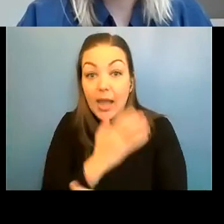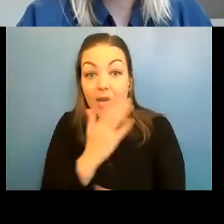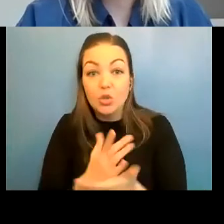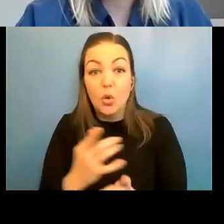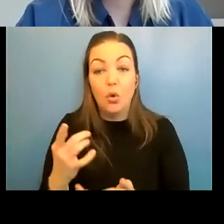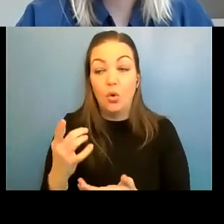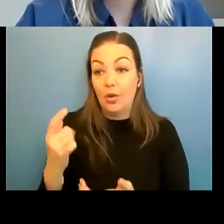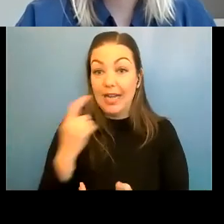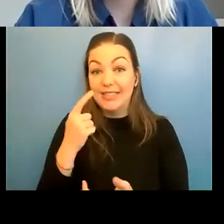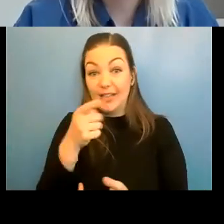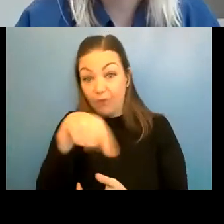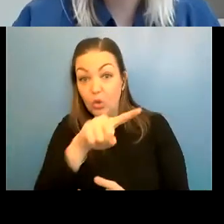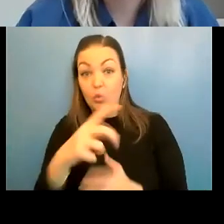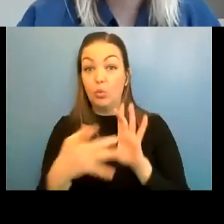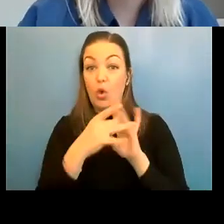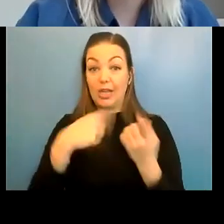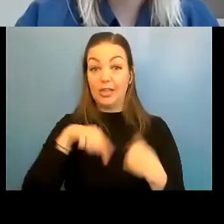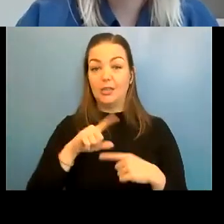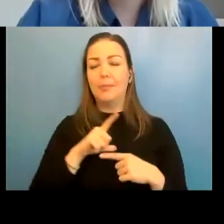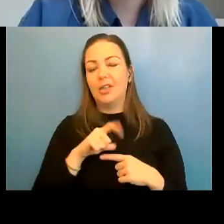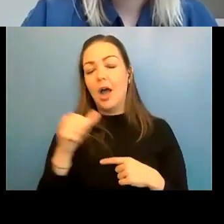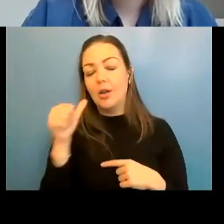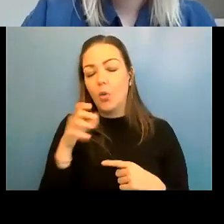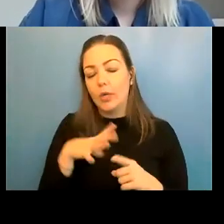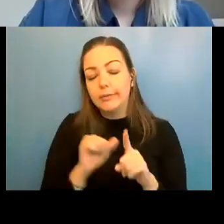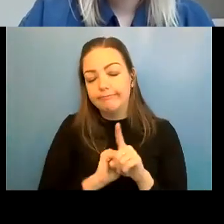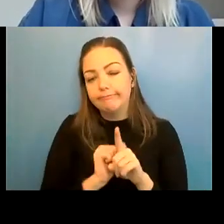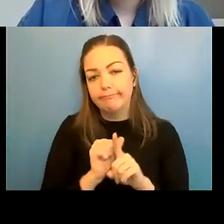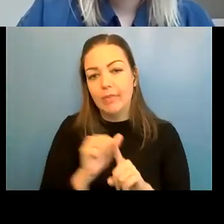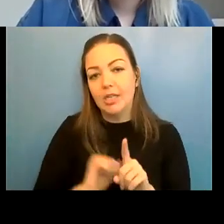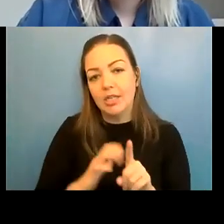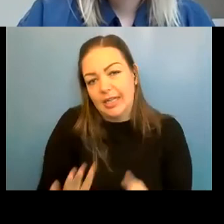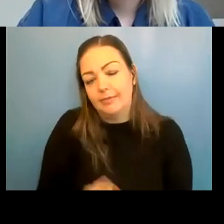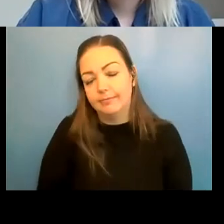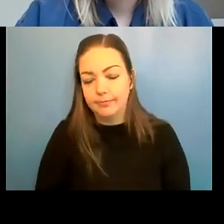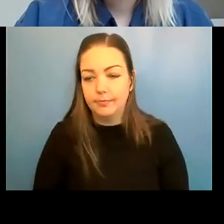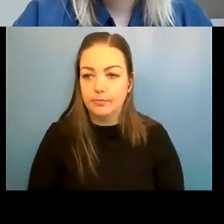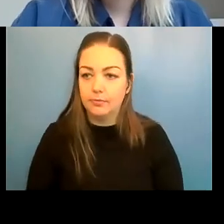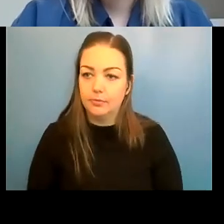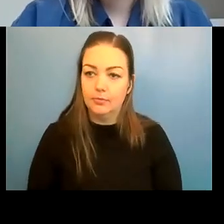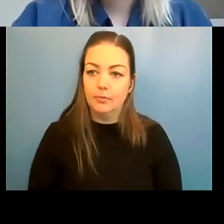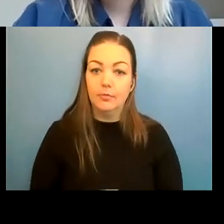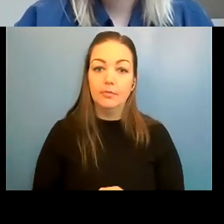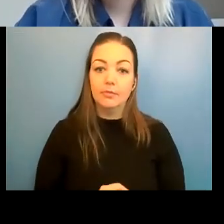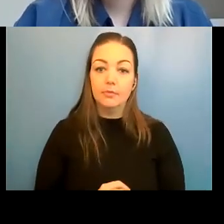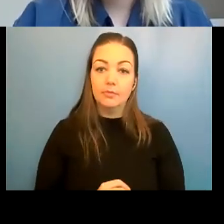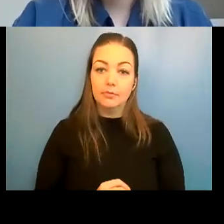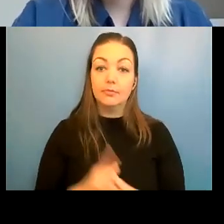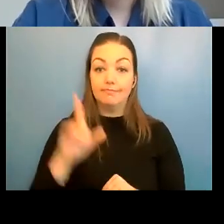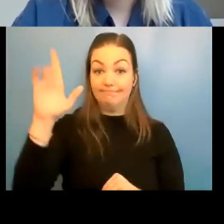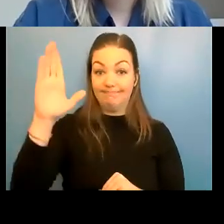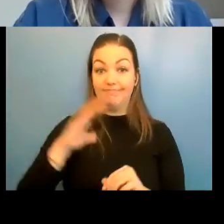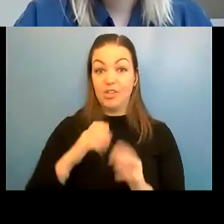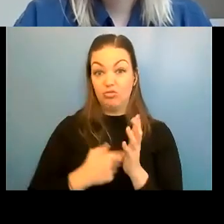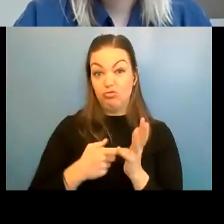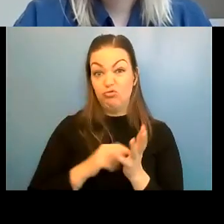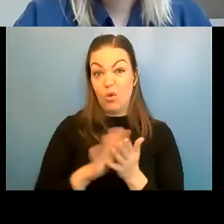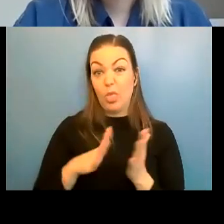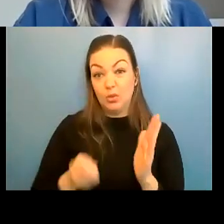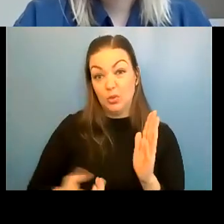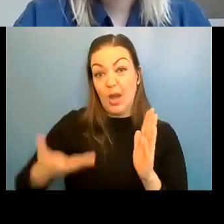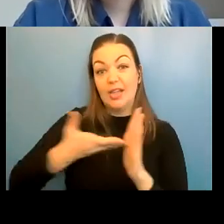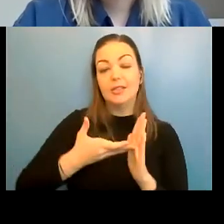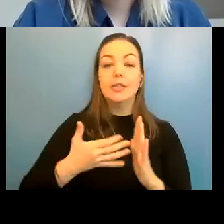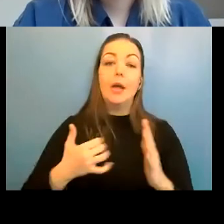in making sure that it is easier for you to get in contact with us, because we have a way to go there, I think.